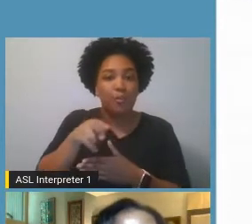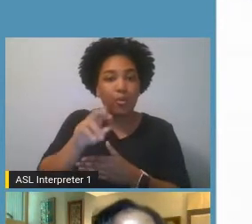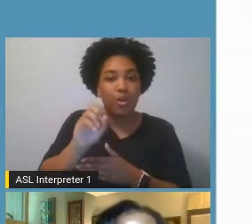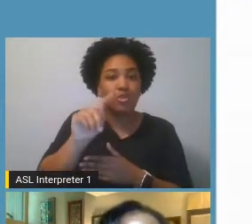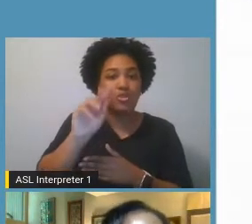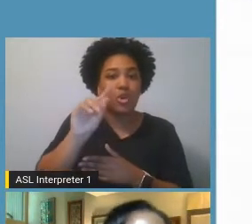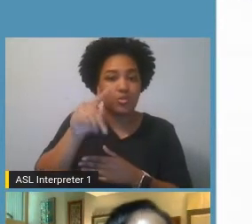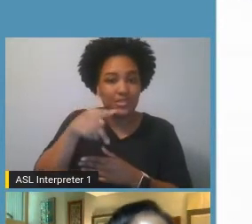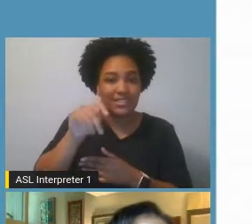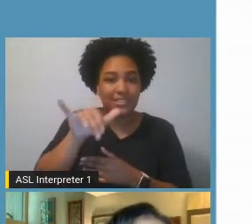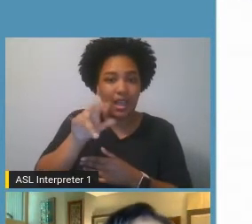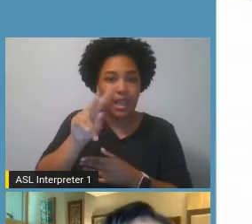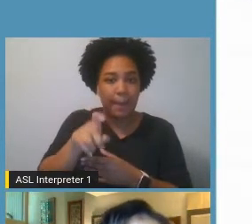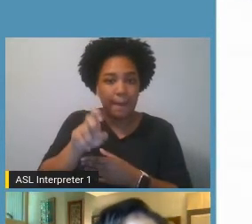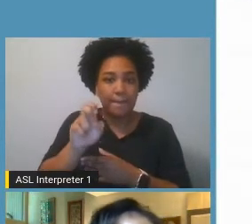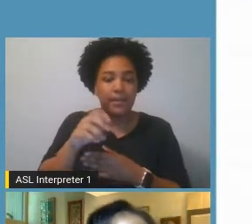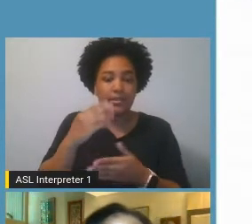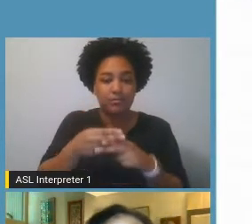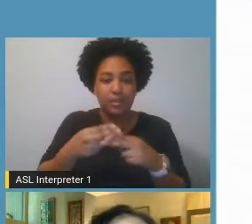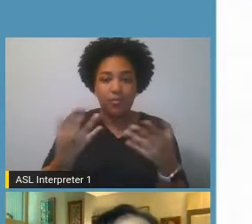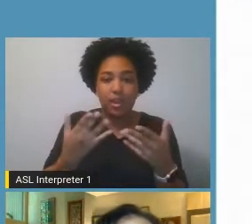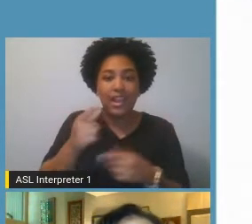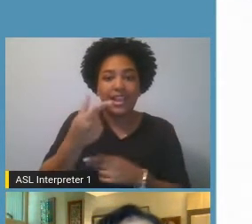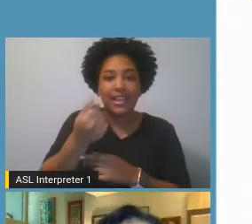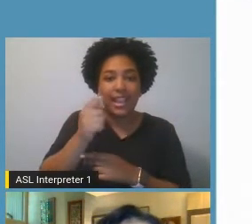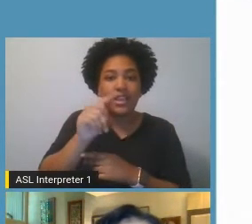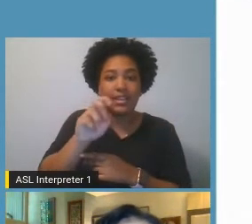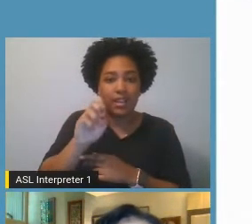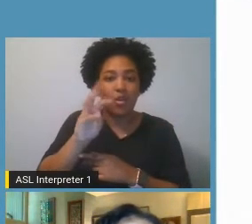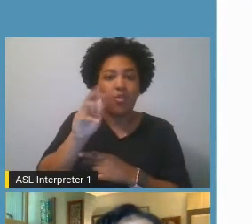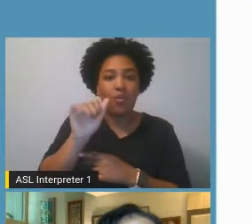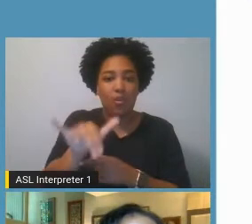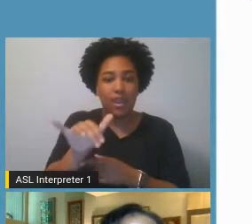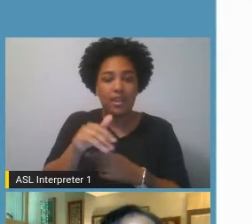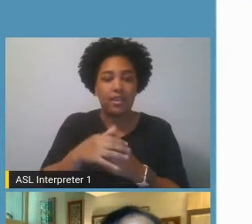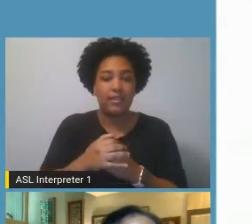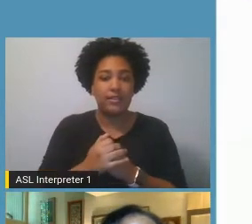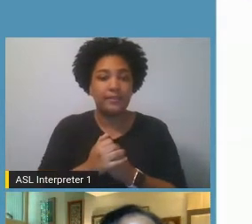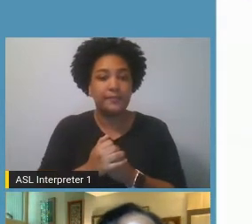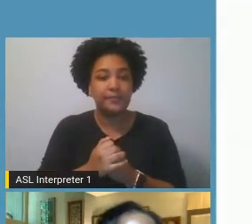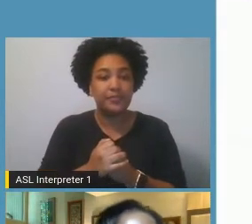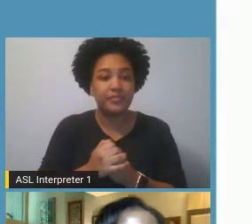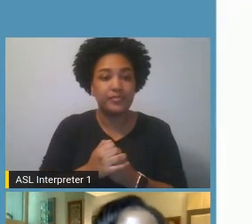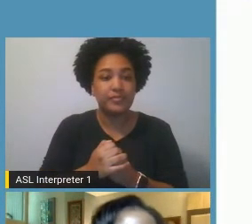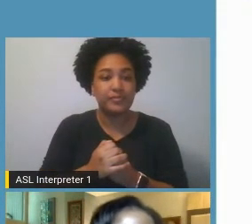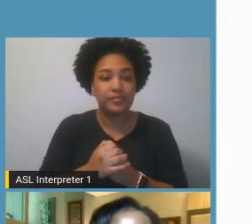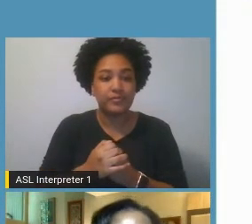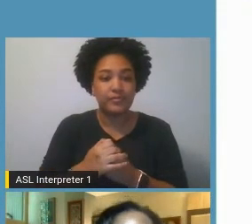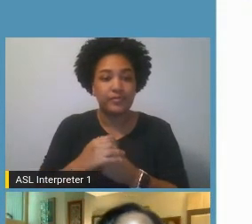and electronic resources and information resources department and so because our collective mission